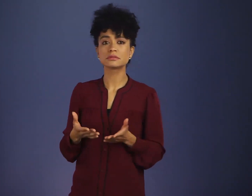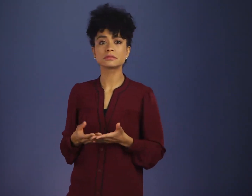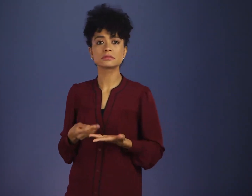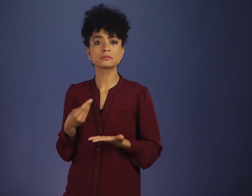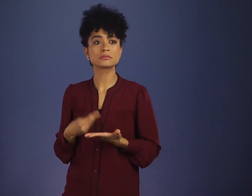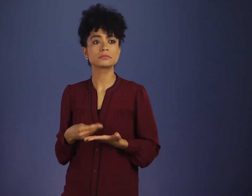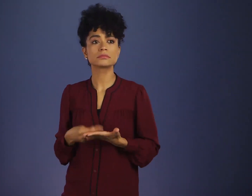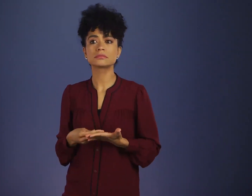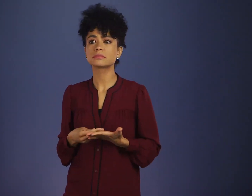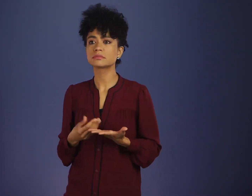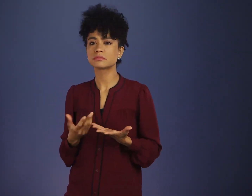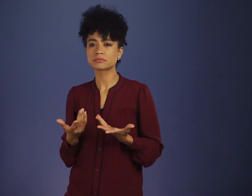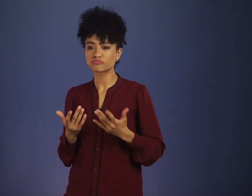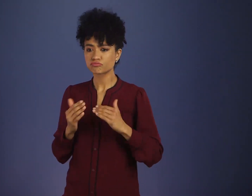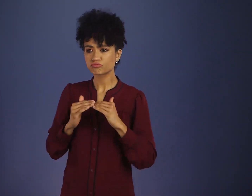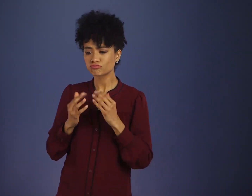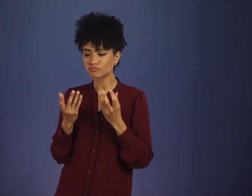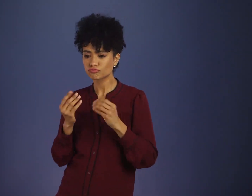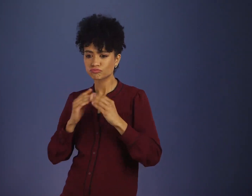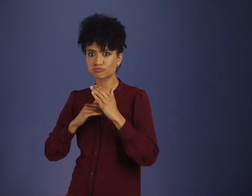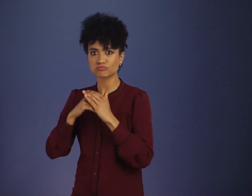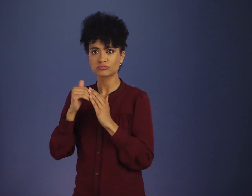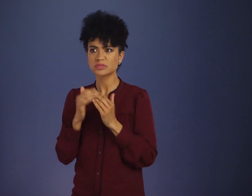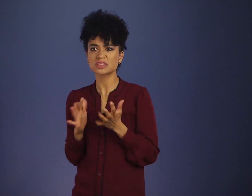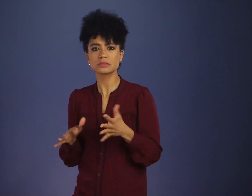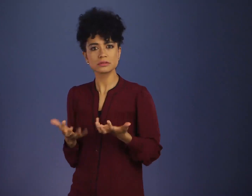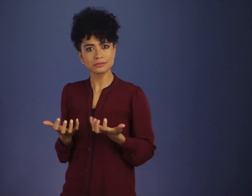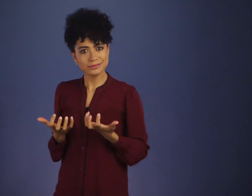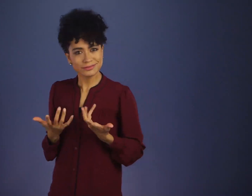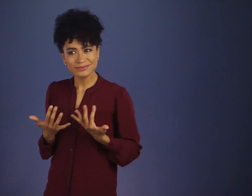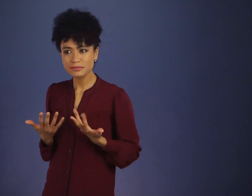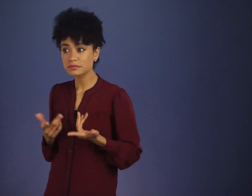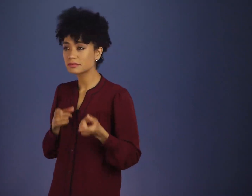Our desires for sex, for material and emotional security,